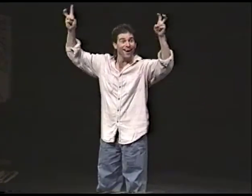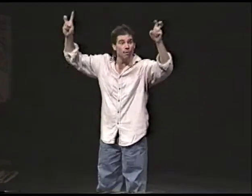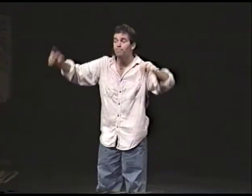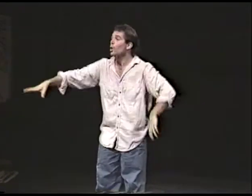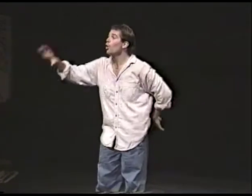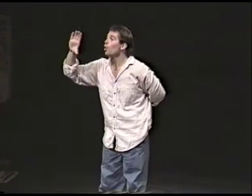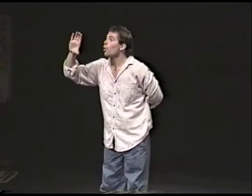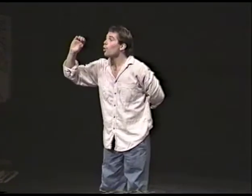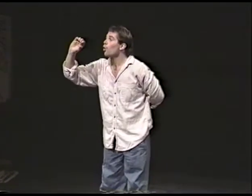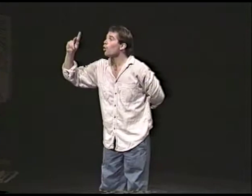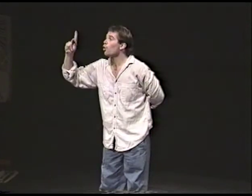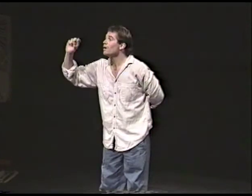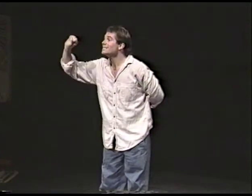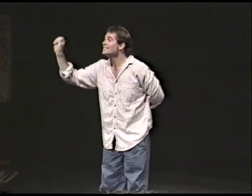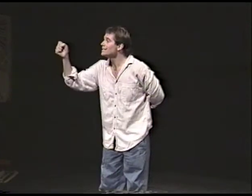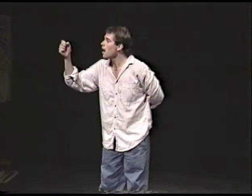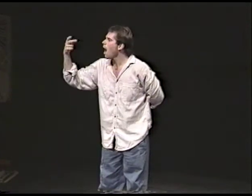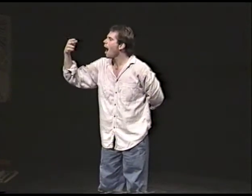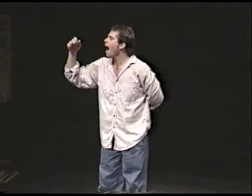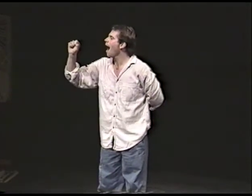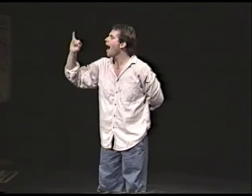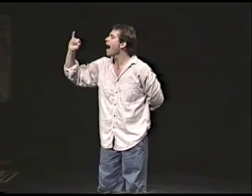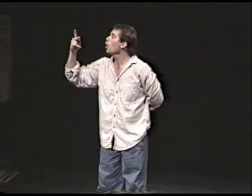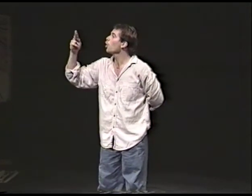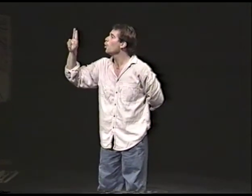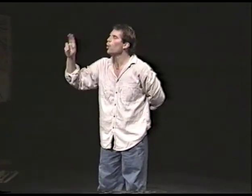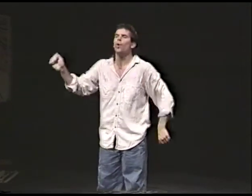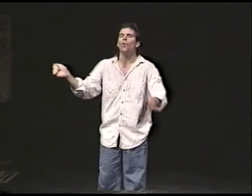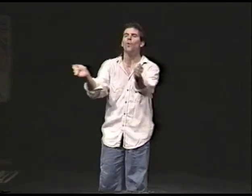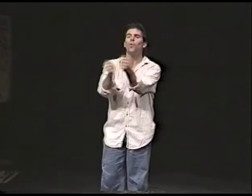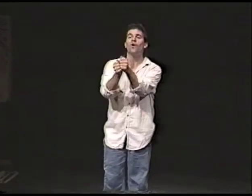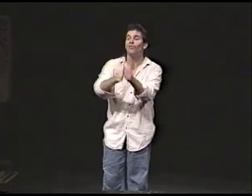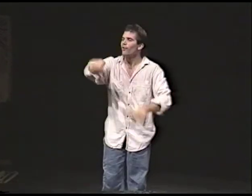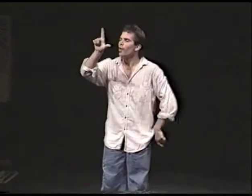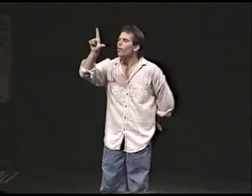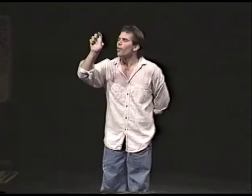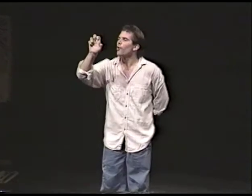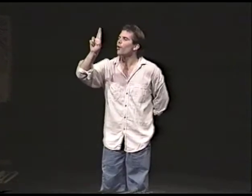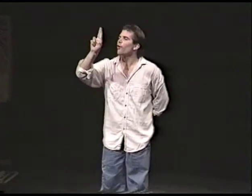And it's called Cook's Haiku with Learner's Mind.